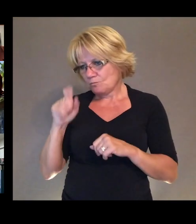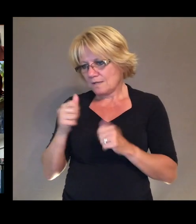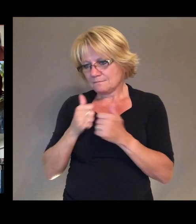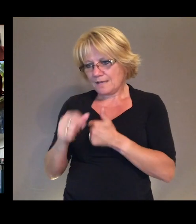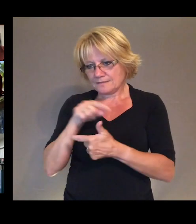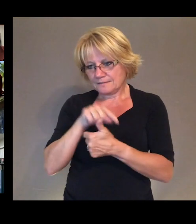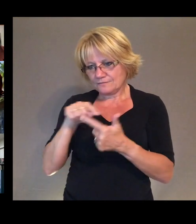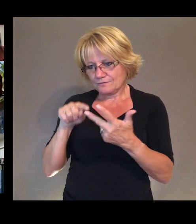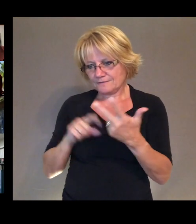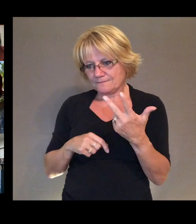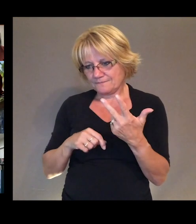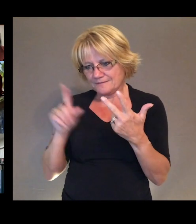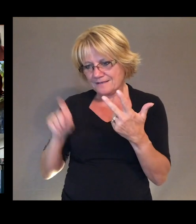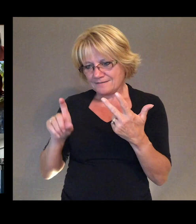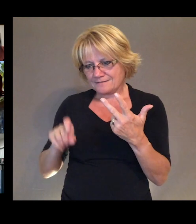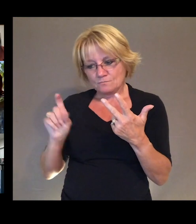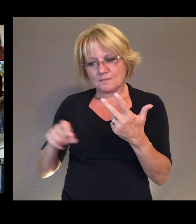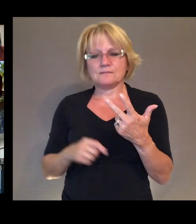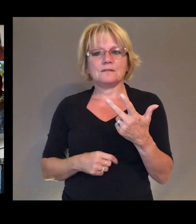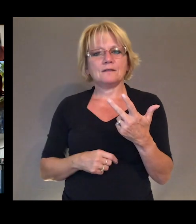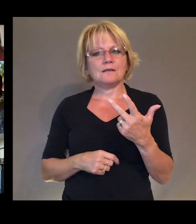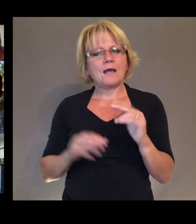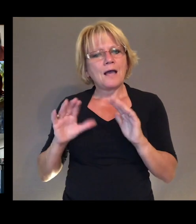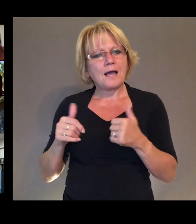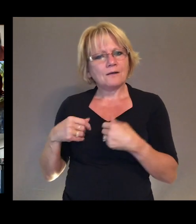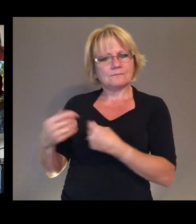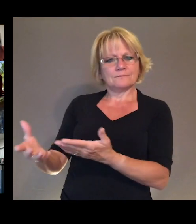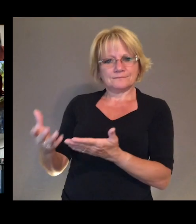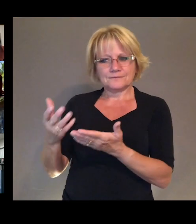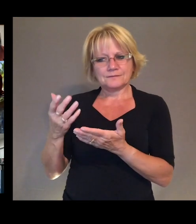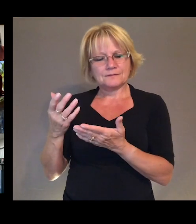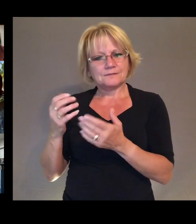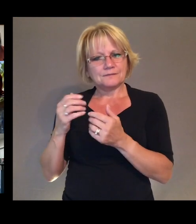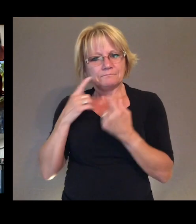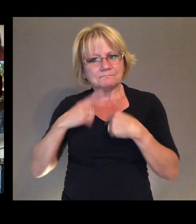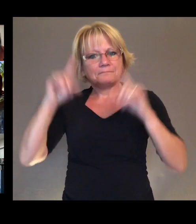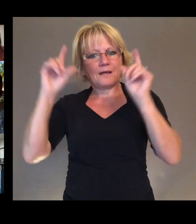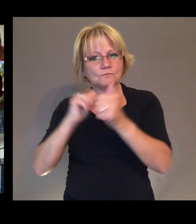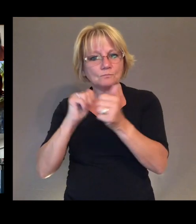So how do we get these kids to pass tests when it's a test of kids